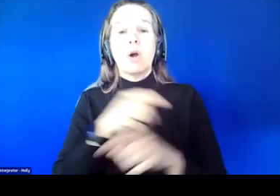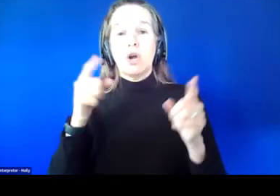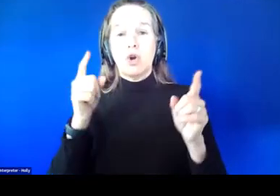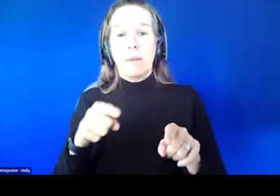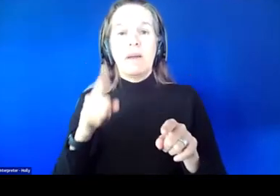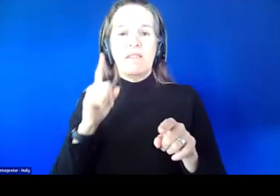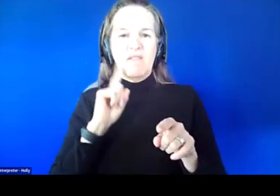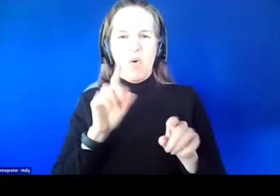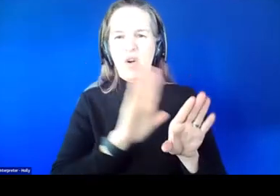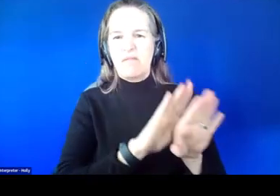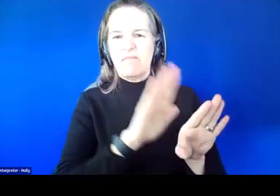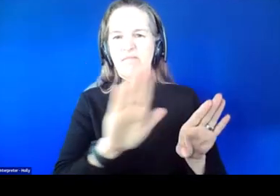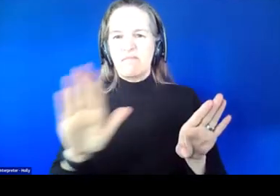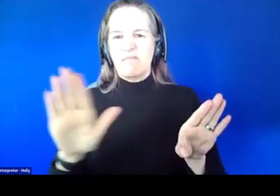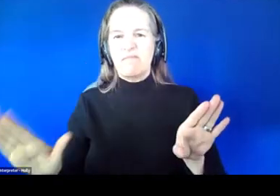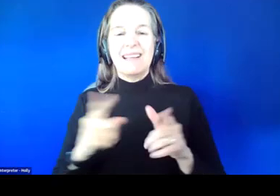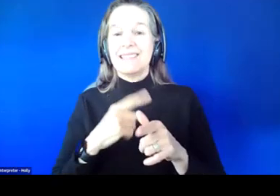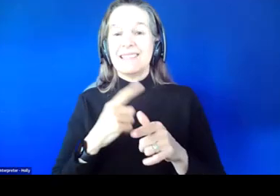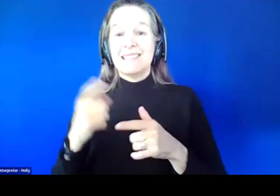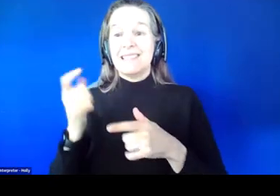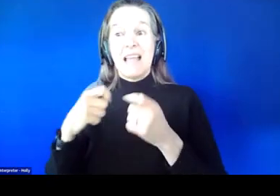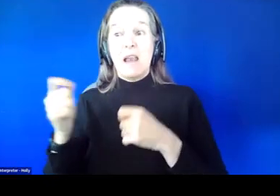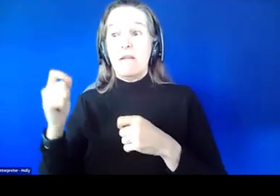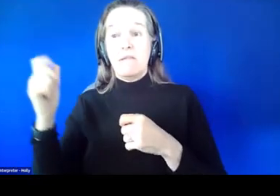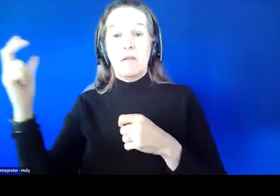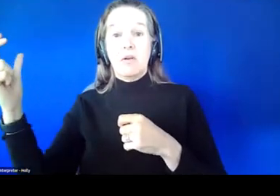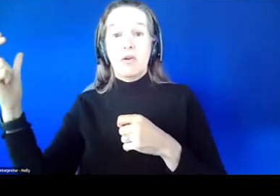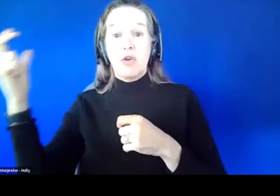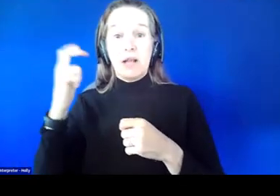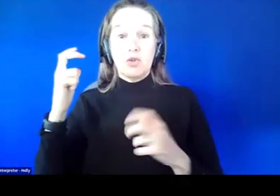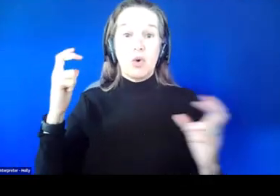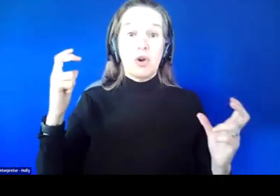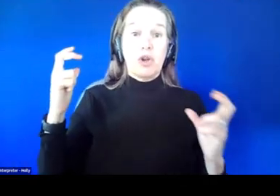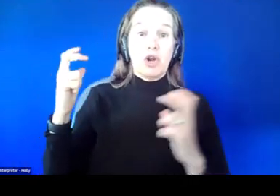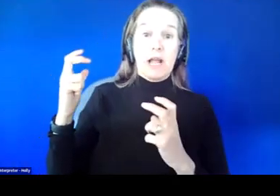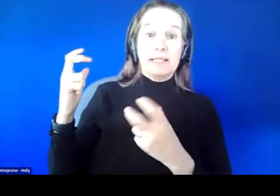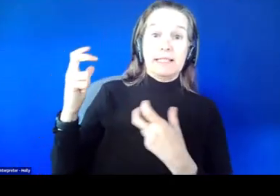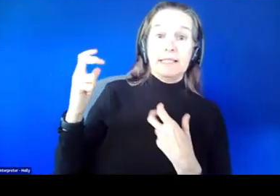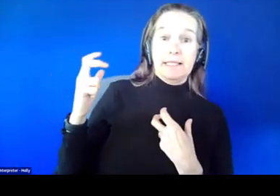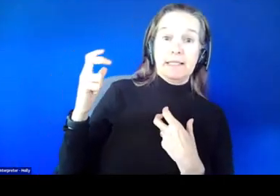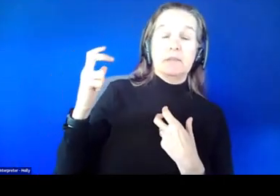having that grantor to grantee relationship, looking at something more government to government on an